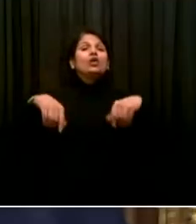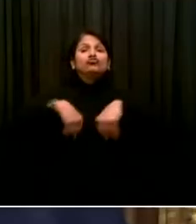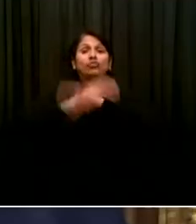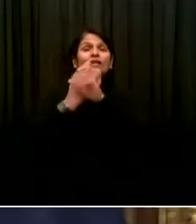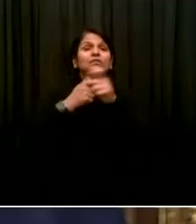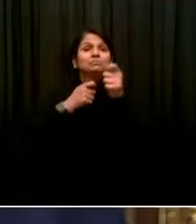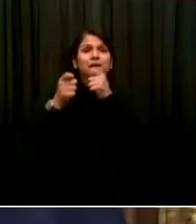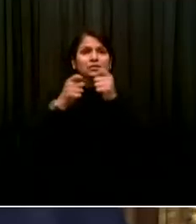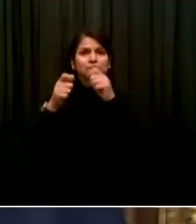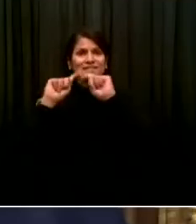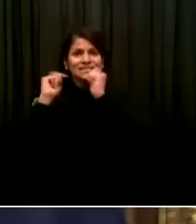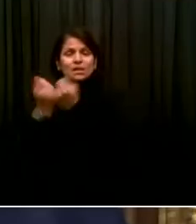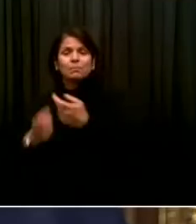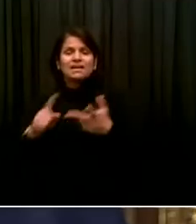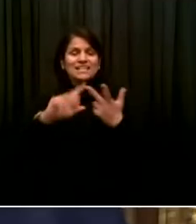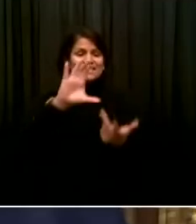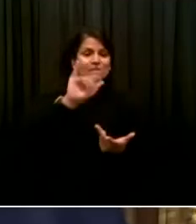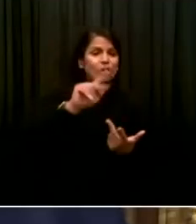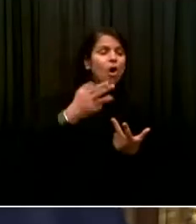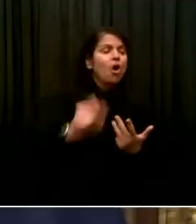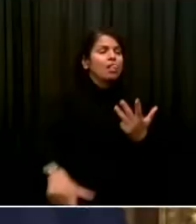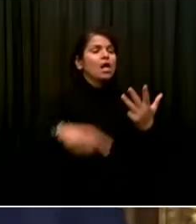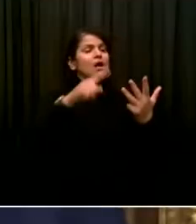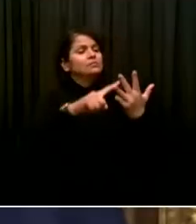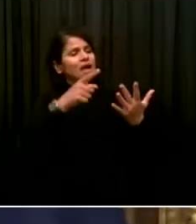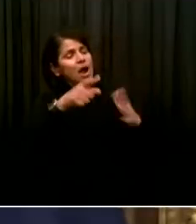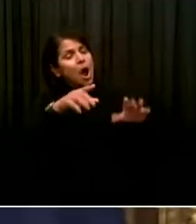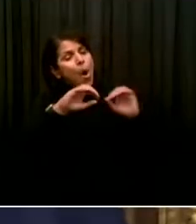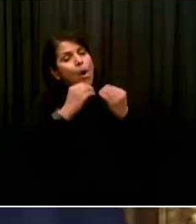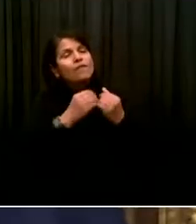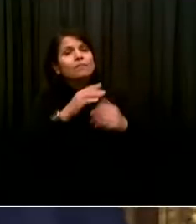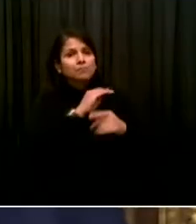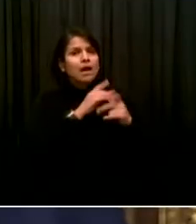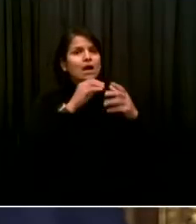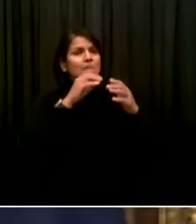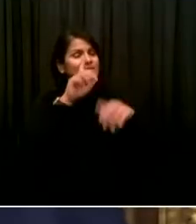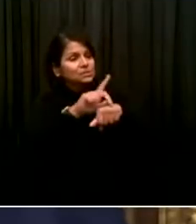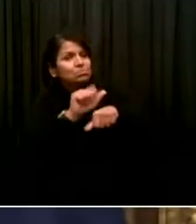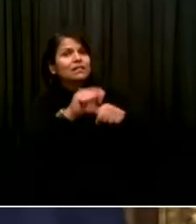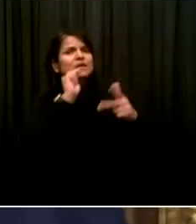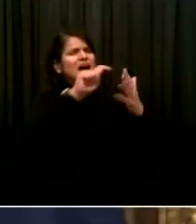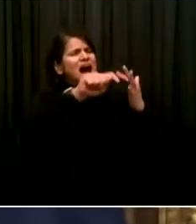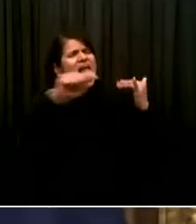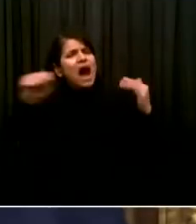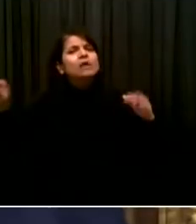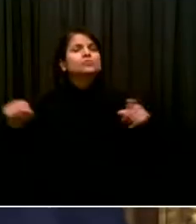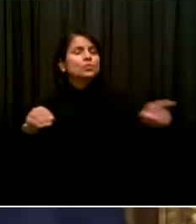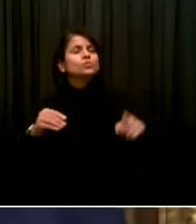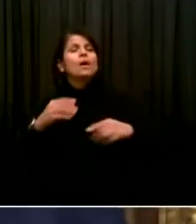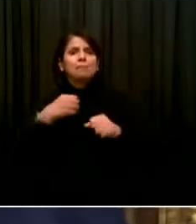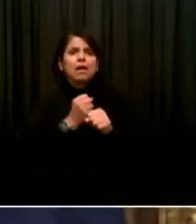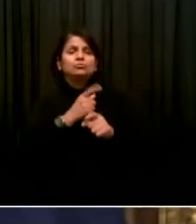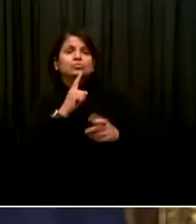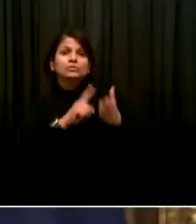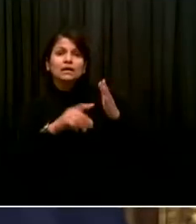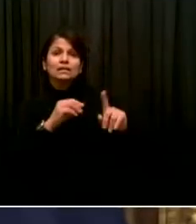BETWEEN THE AGENCY AND CRISIS MANAGEMENT TEAM AND CITY HALL. JUST AS WE USE